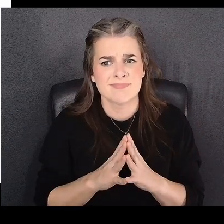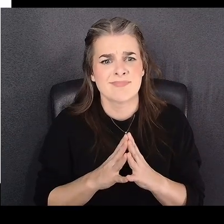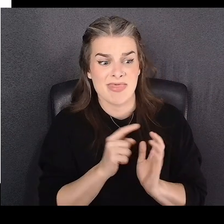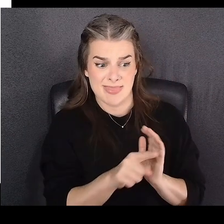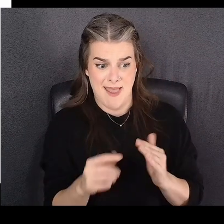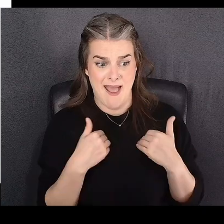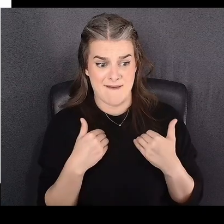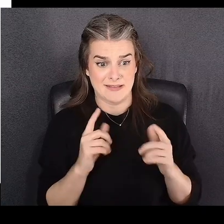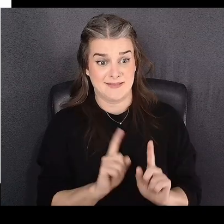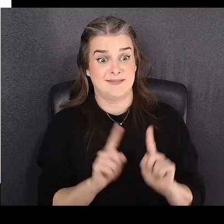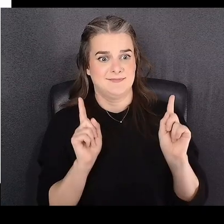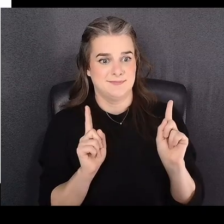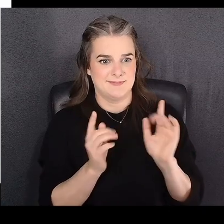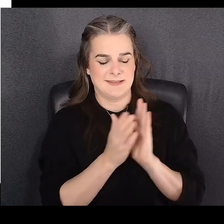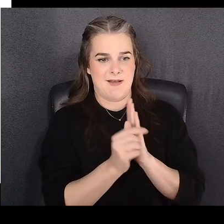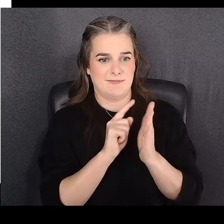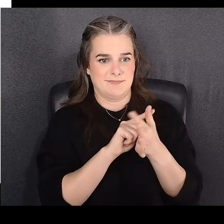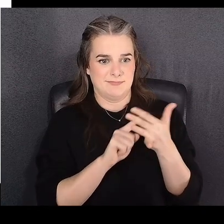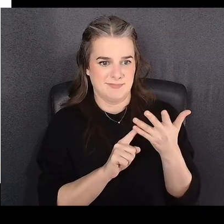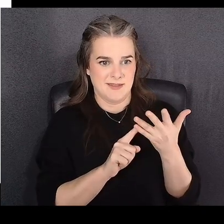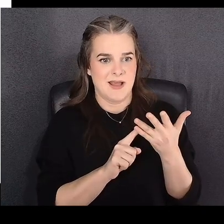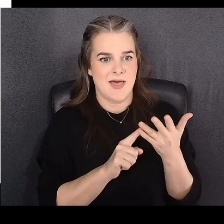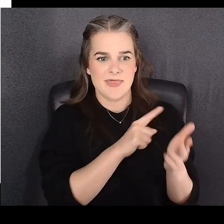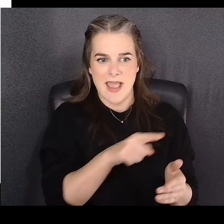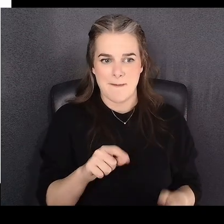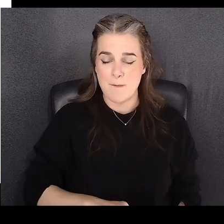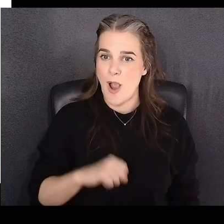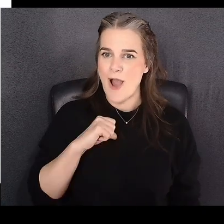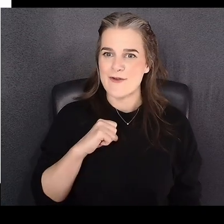to be proud of, like being part of a band, living out some dreams, right.